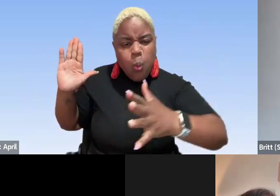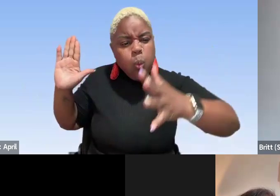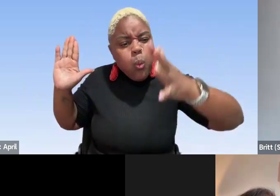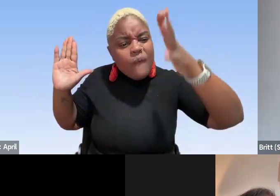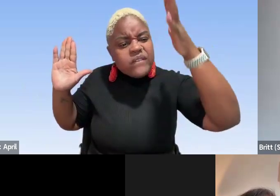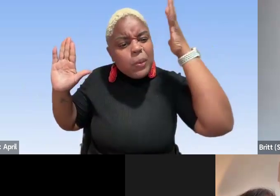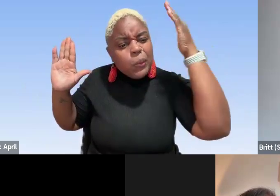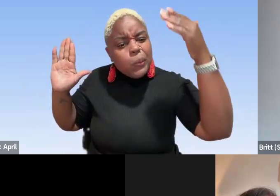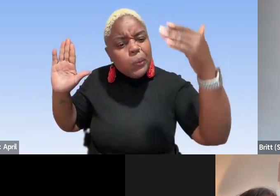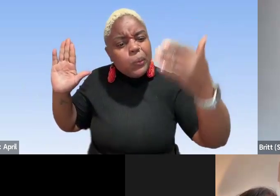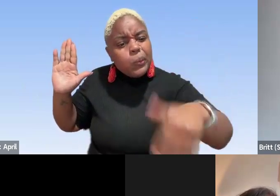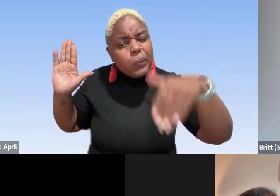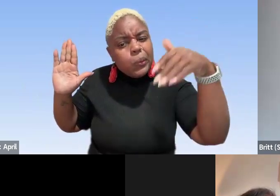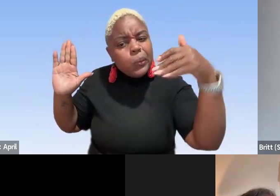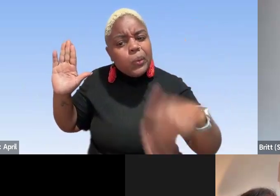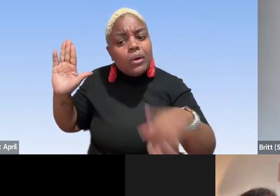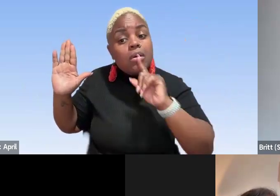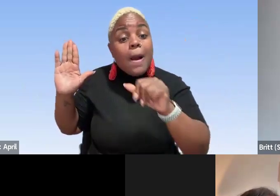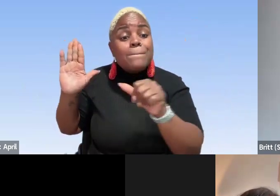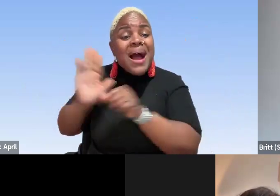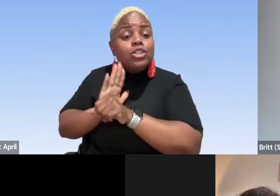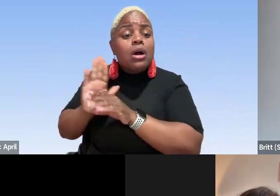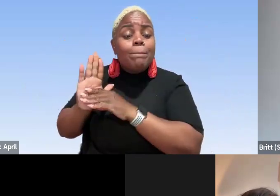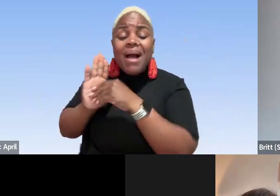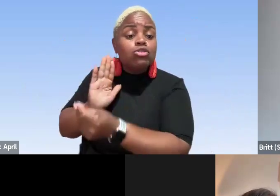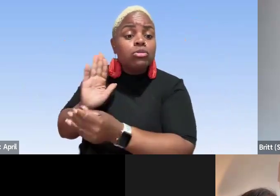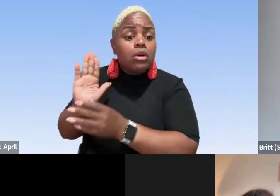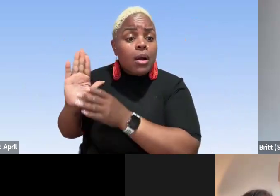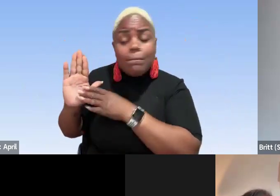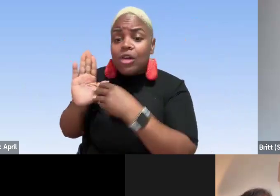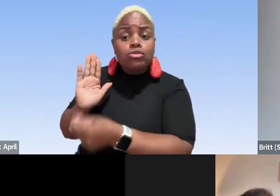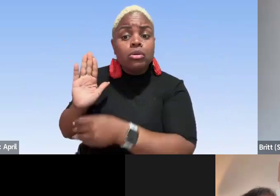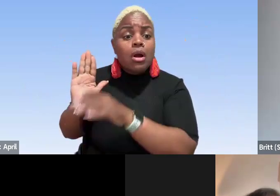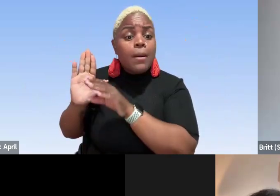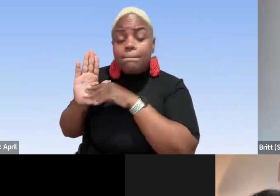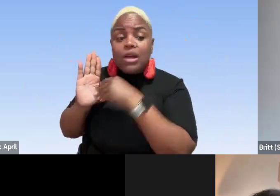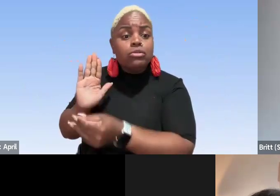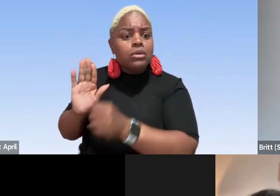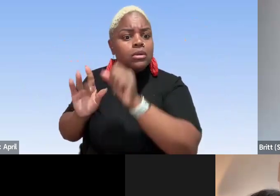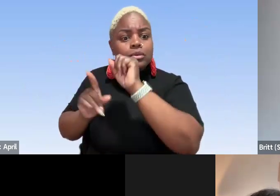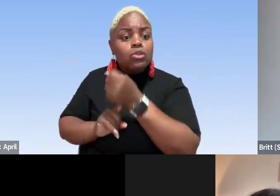I mean, I ended up with, like, pages and pages of, of situations of, you know, we tend to tune it out